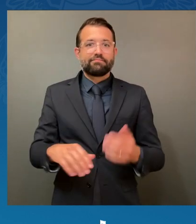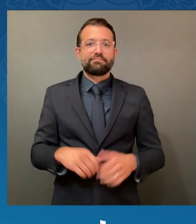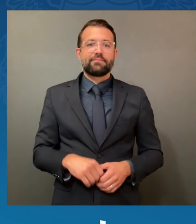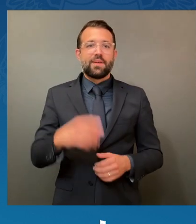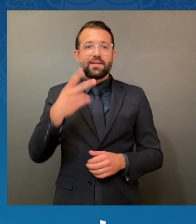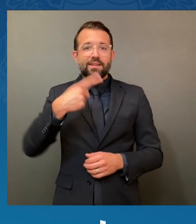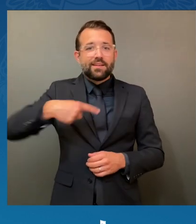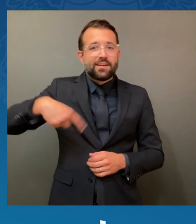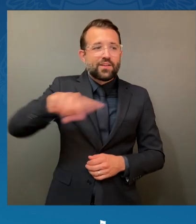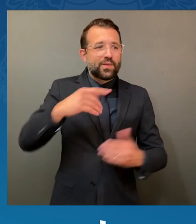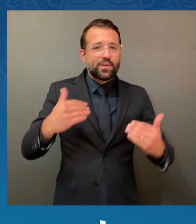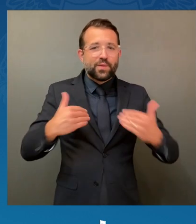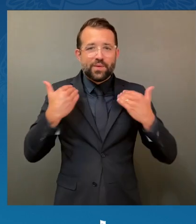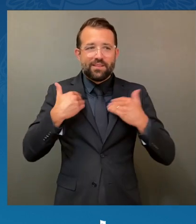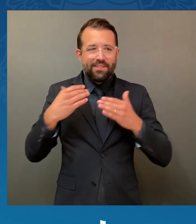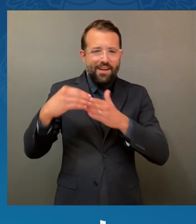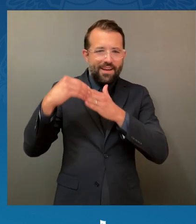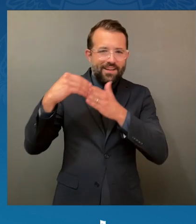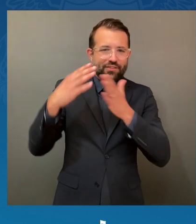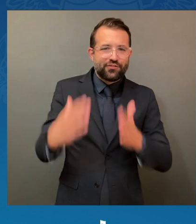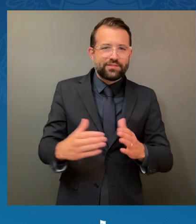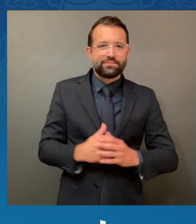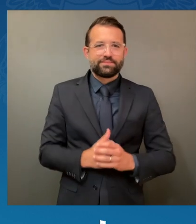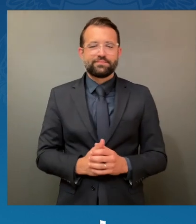I'll tell you, when President Joe Biden